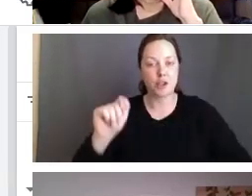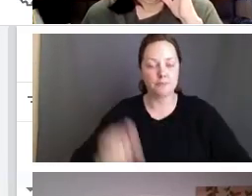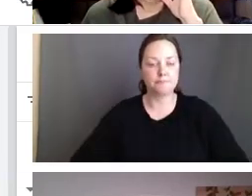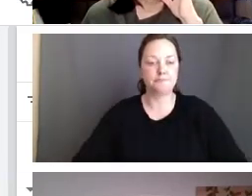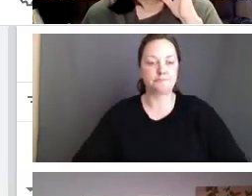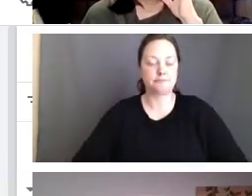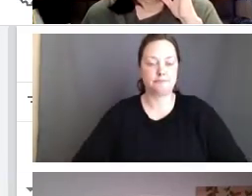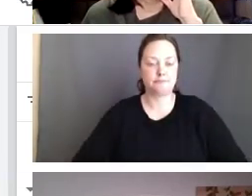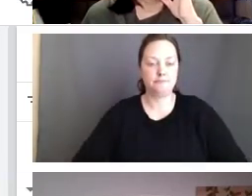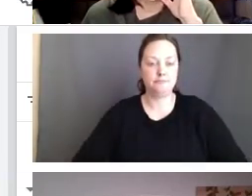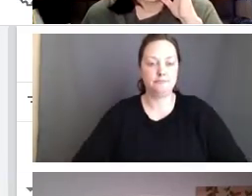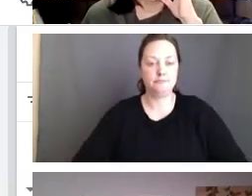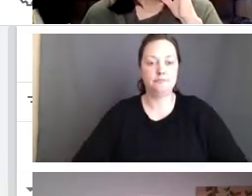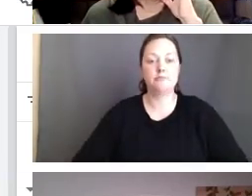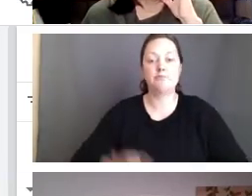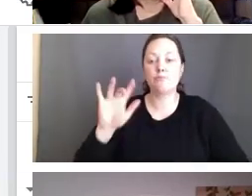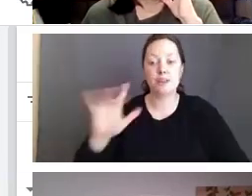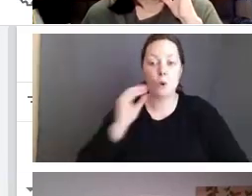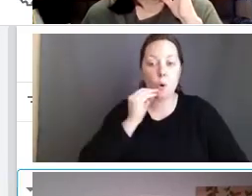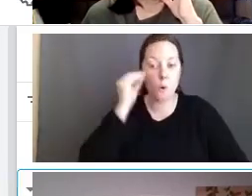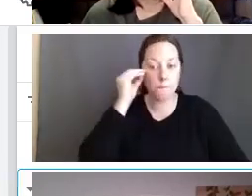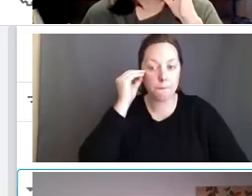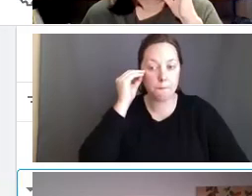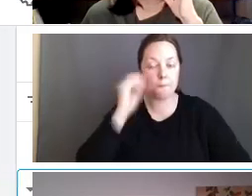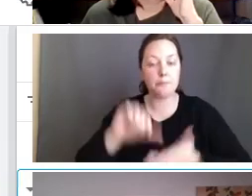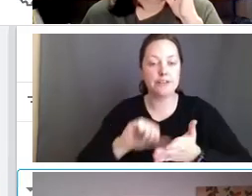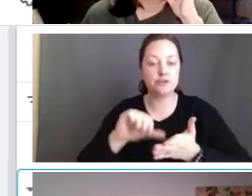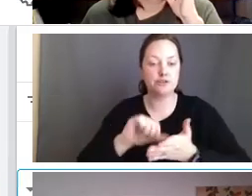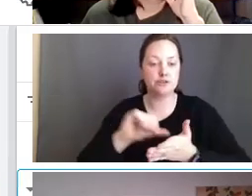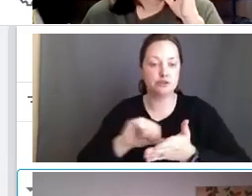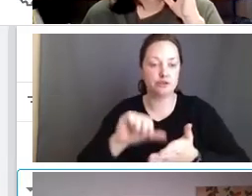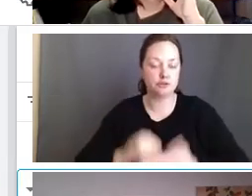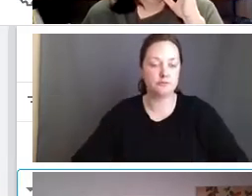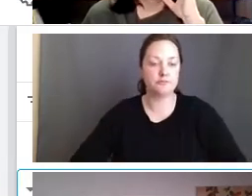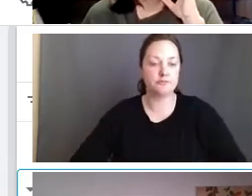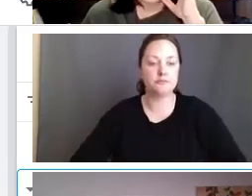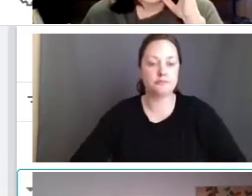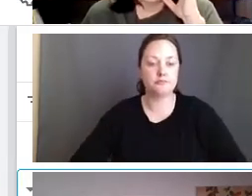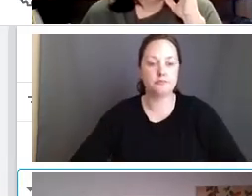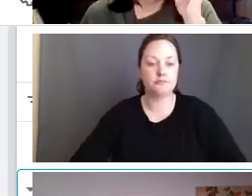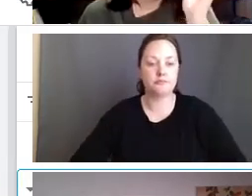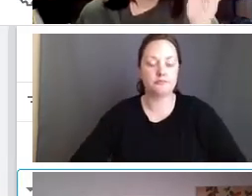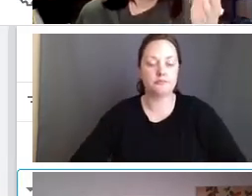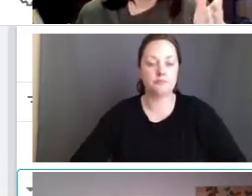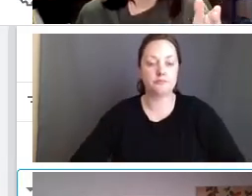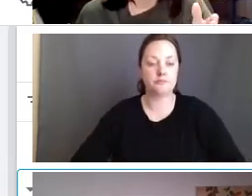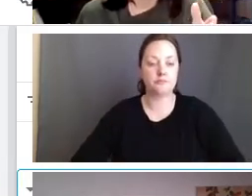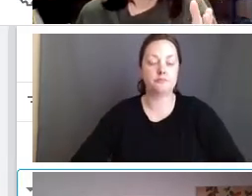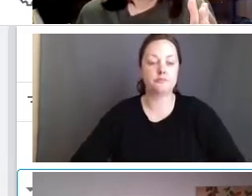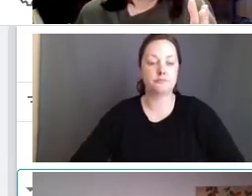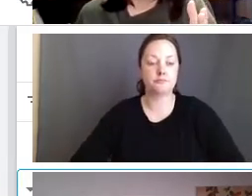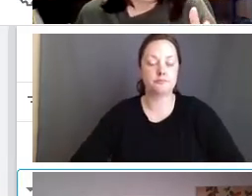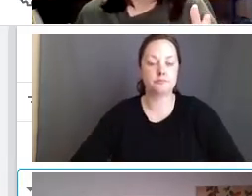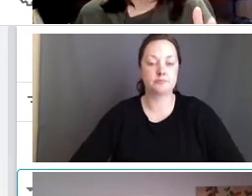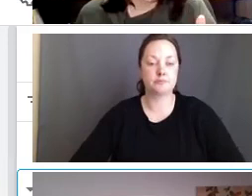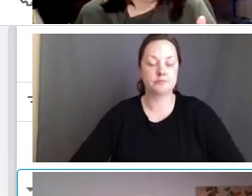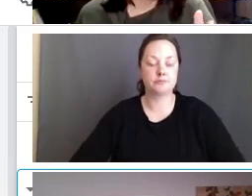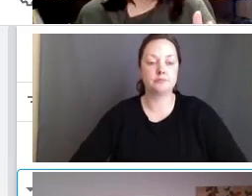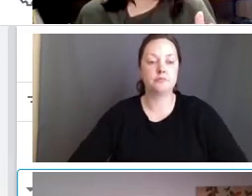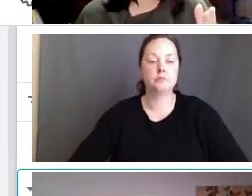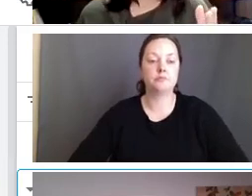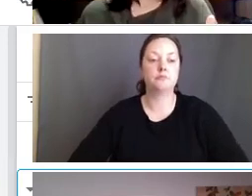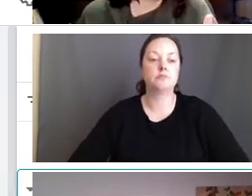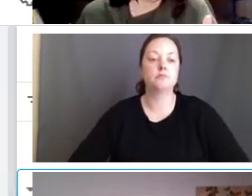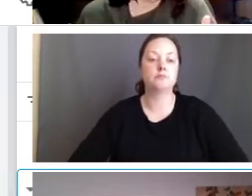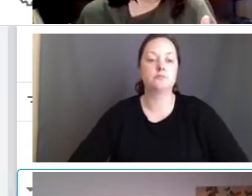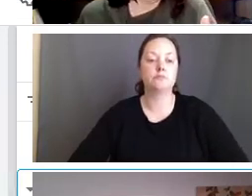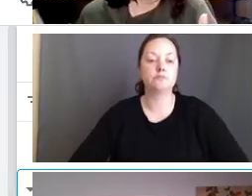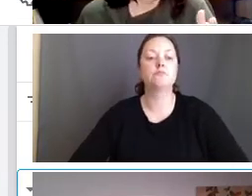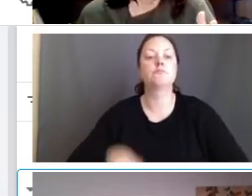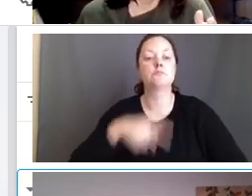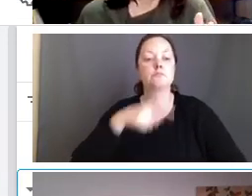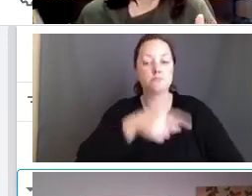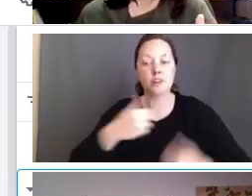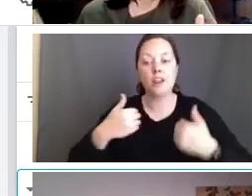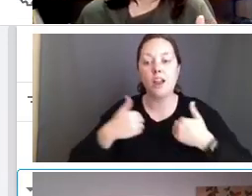So that's a nice way to consolidate information into a portfolio when you might have a larger